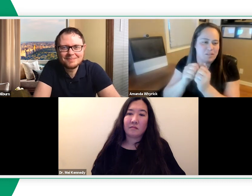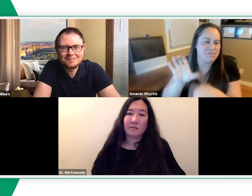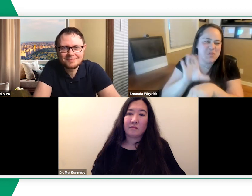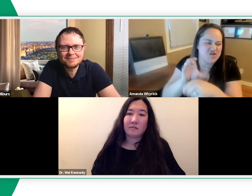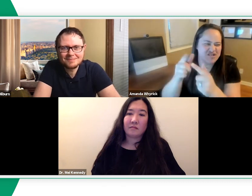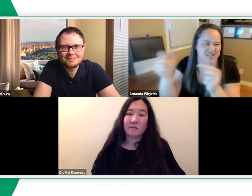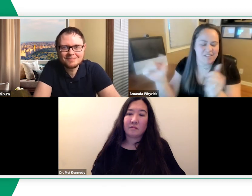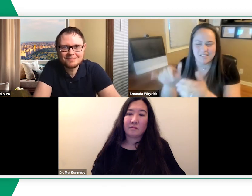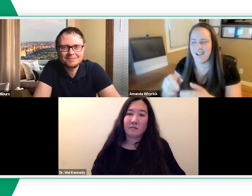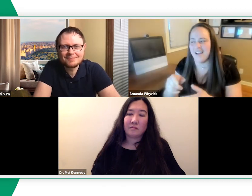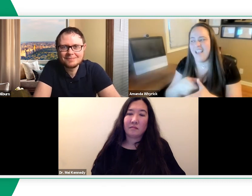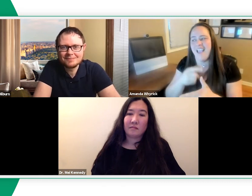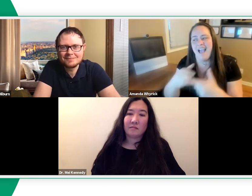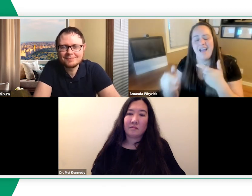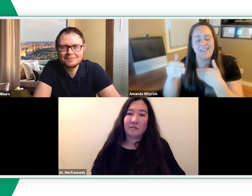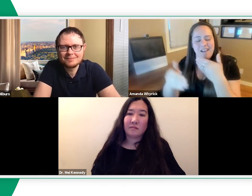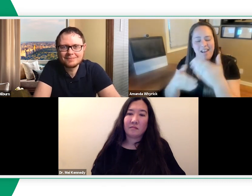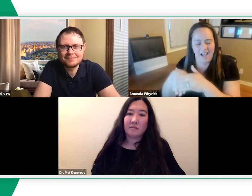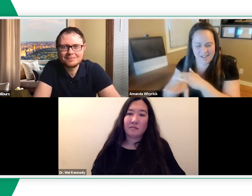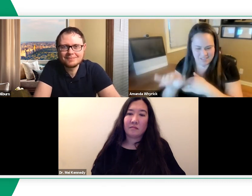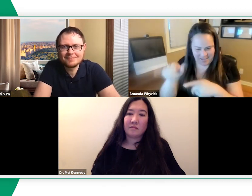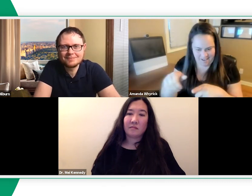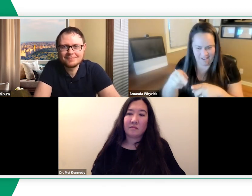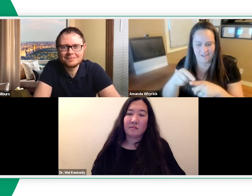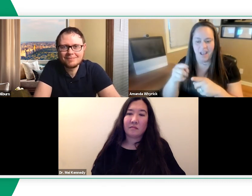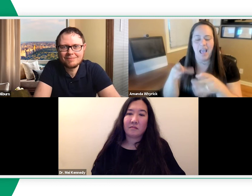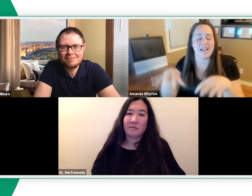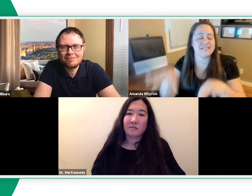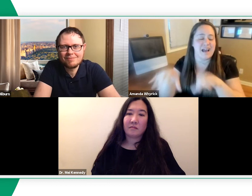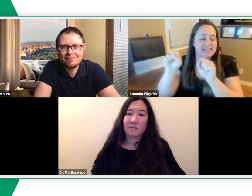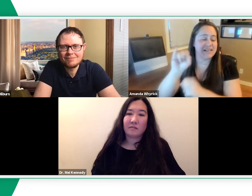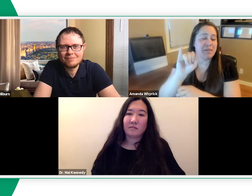with computers and stuff like that. And then I got into that. And I decided to